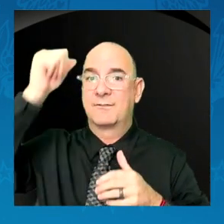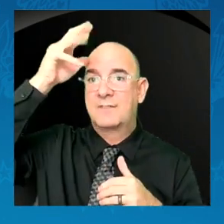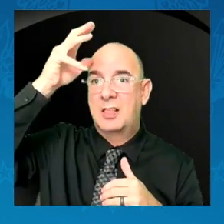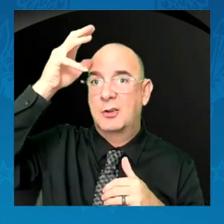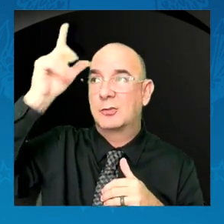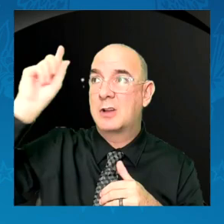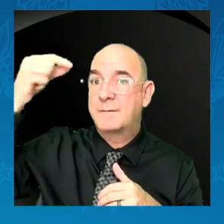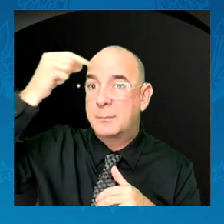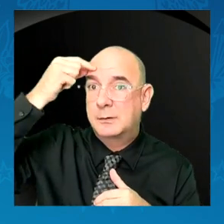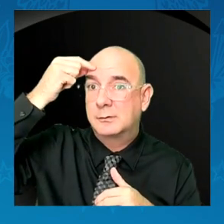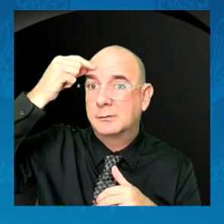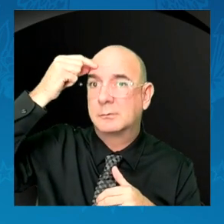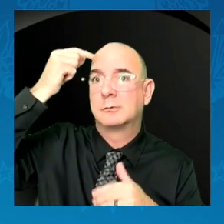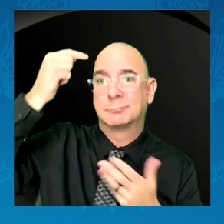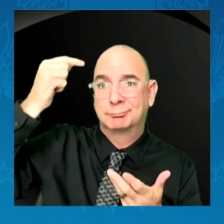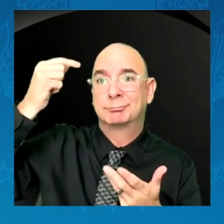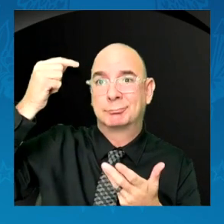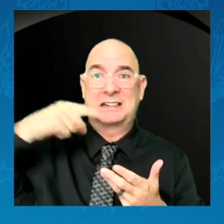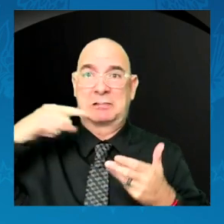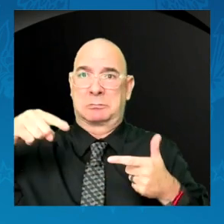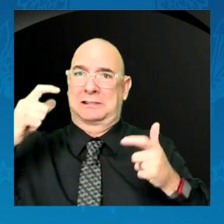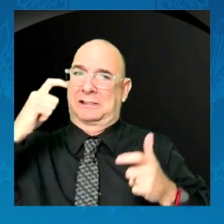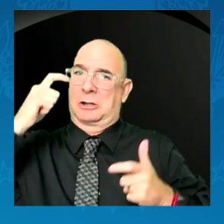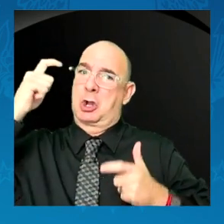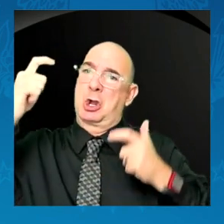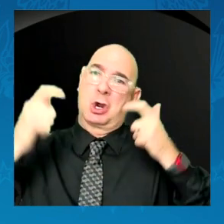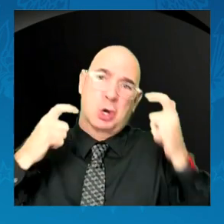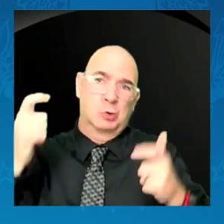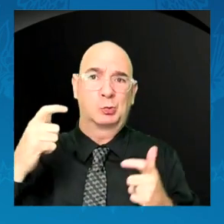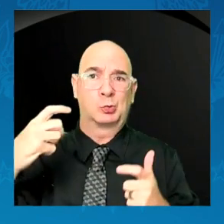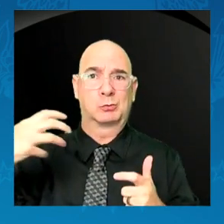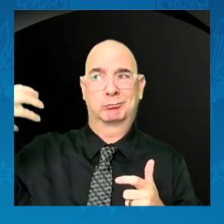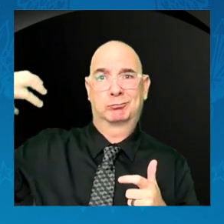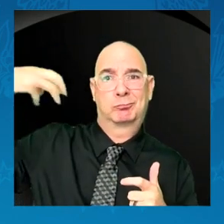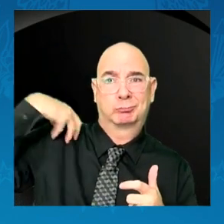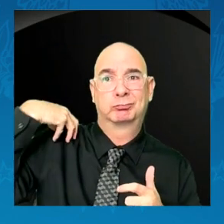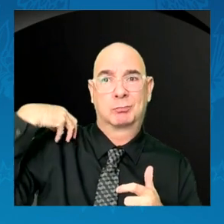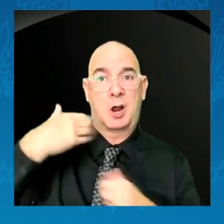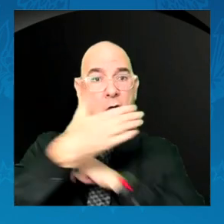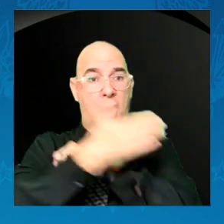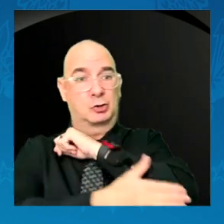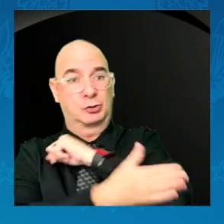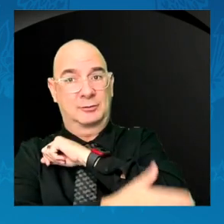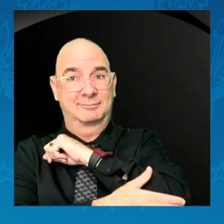the largest employer in the country. And so that brings me to the Office of Management